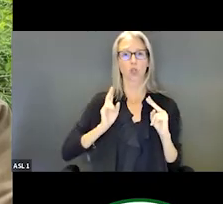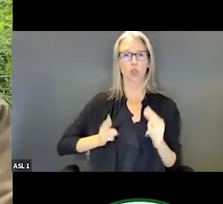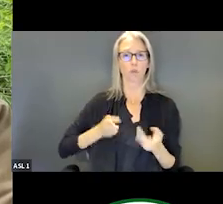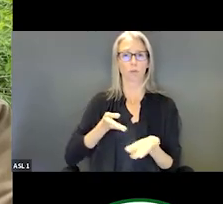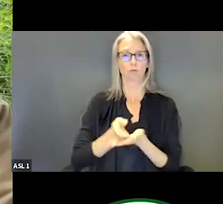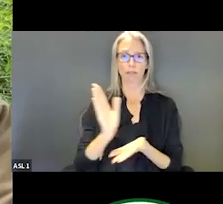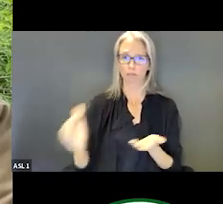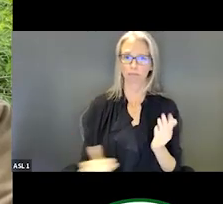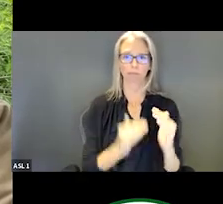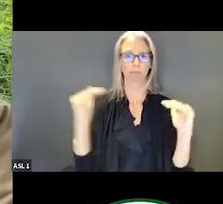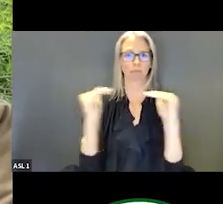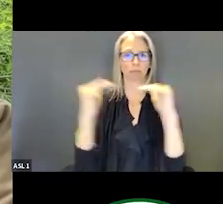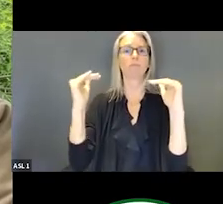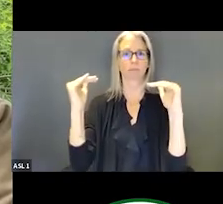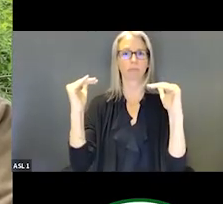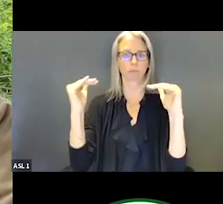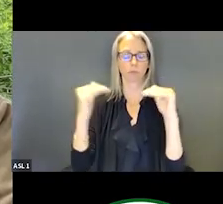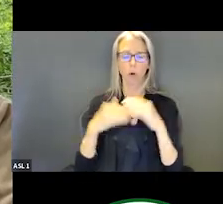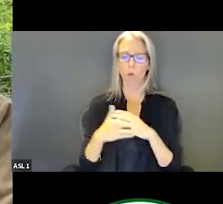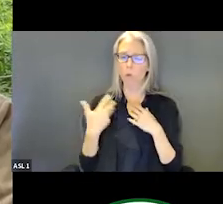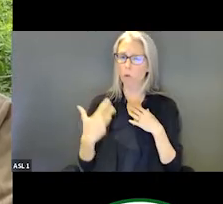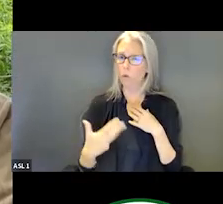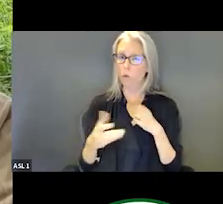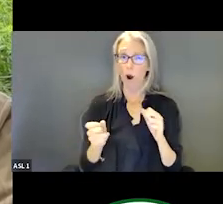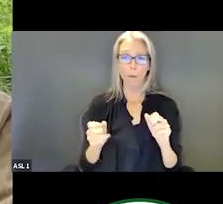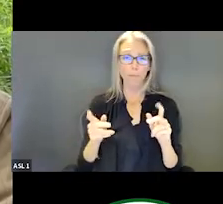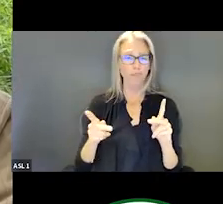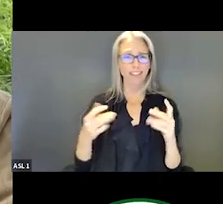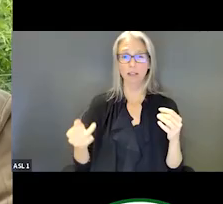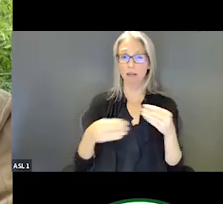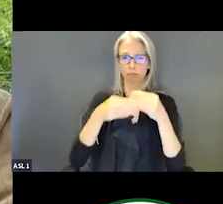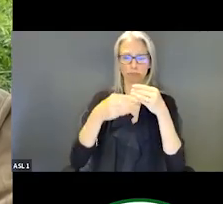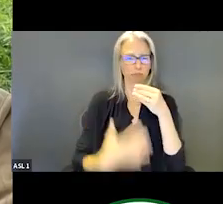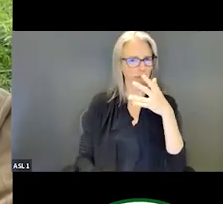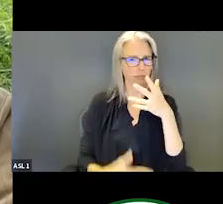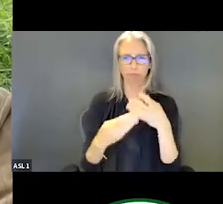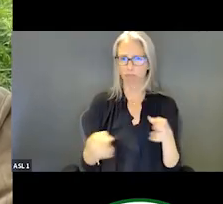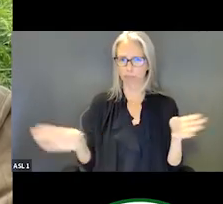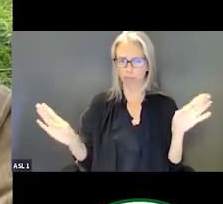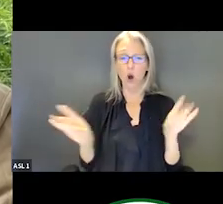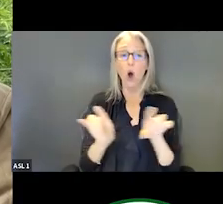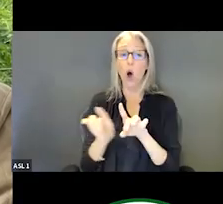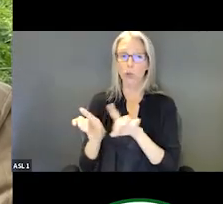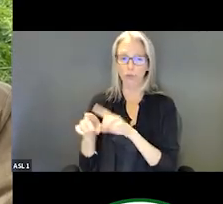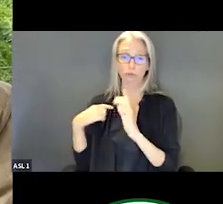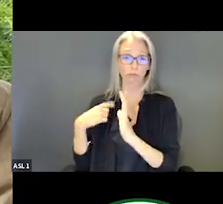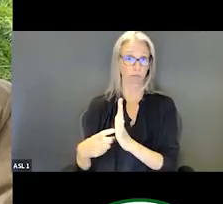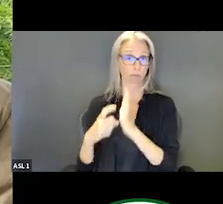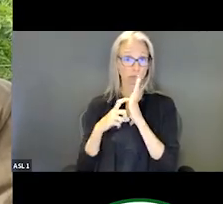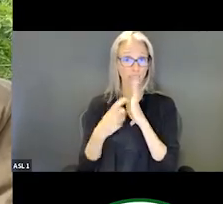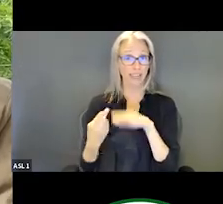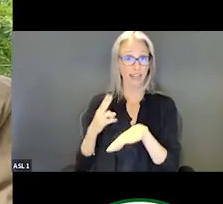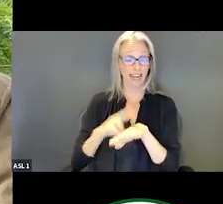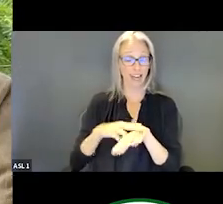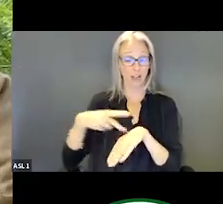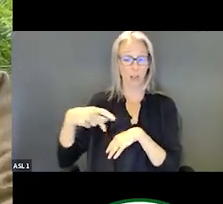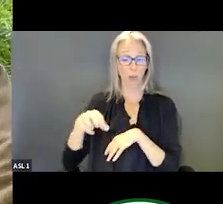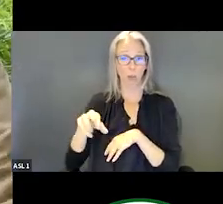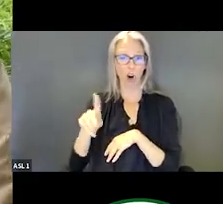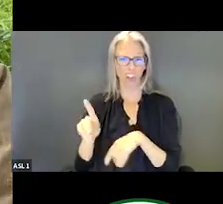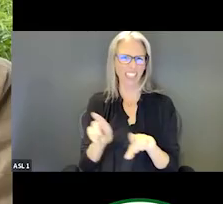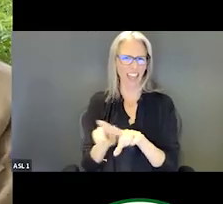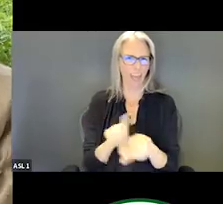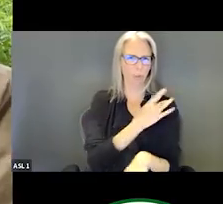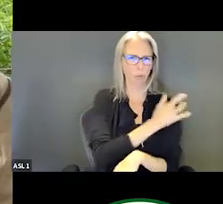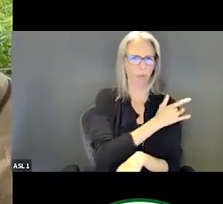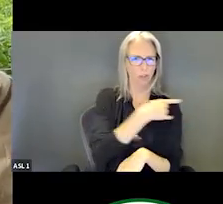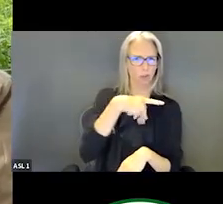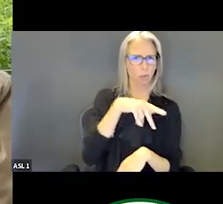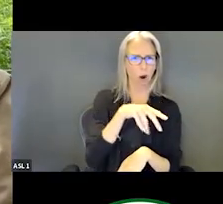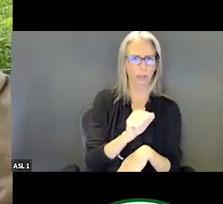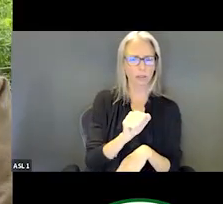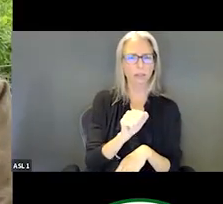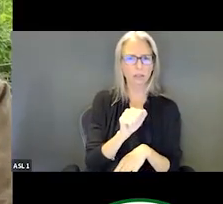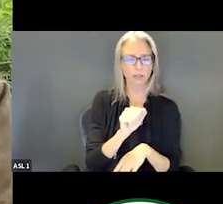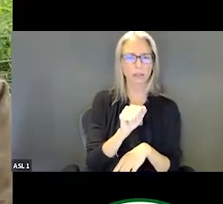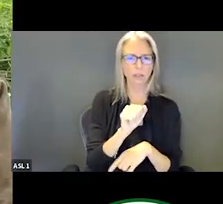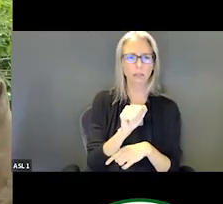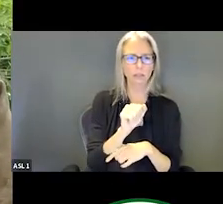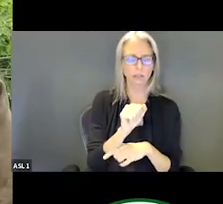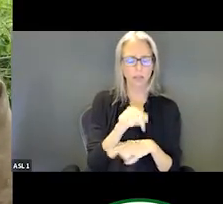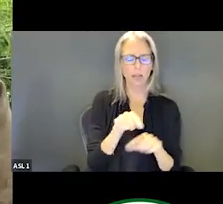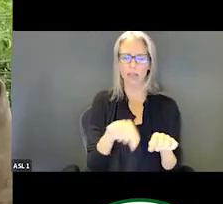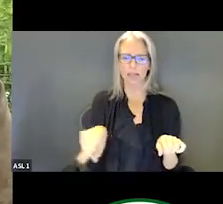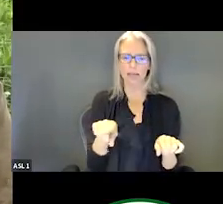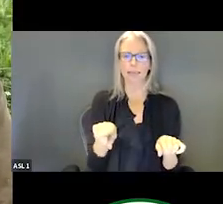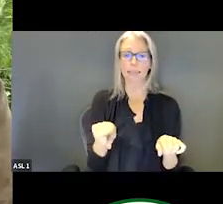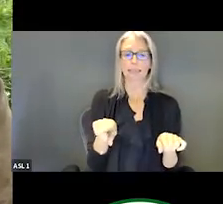To help people plan their trips. We've struck a number of Amazing. Partnerships with doing